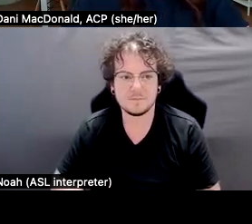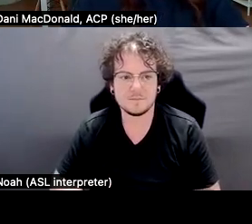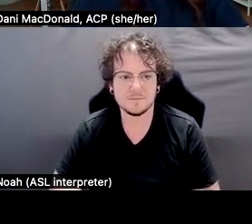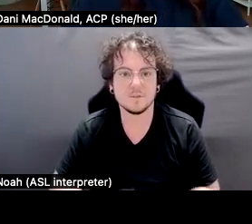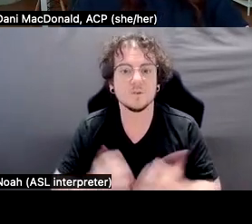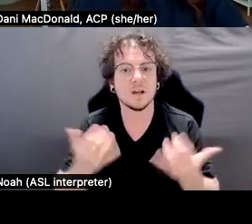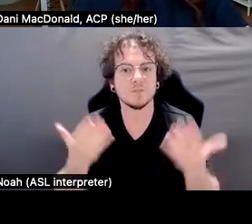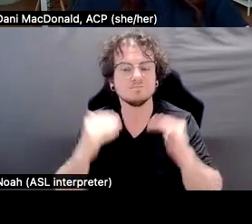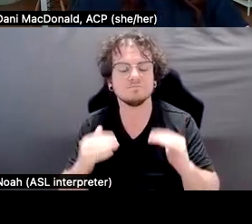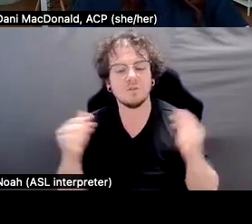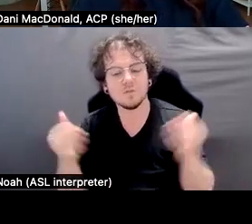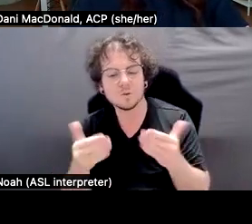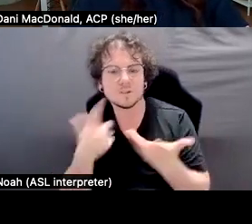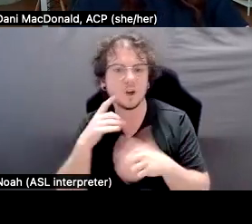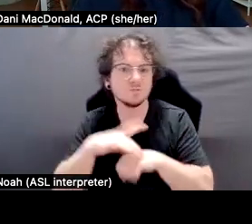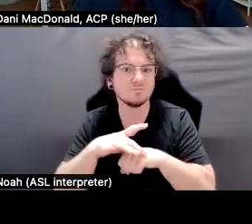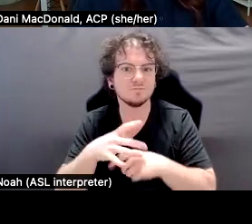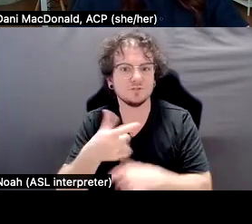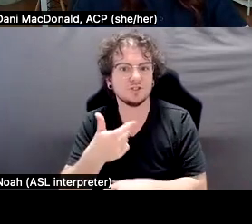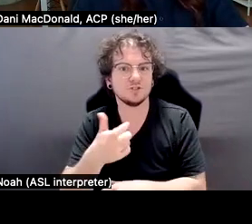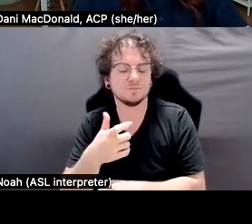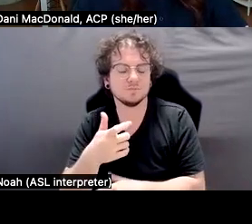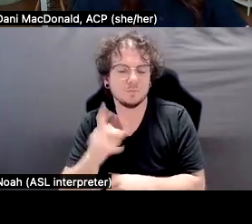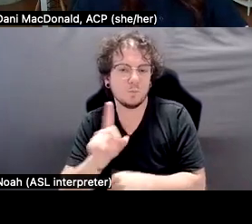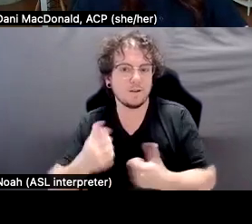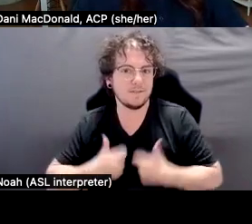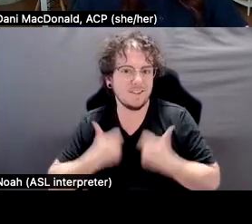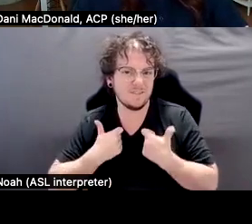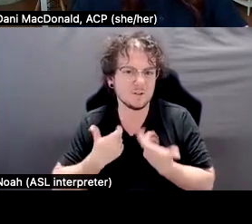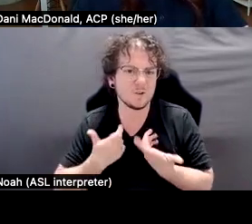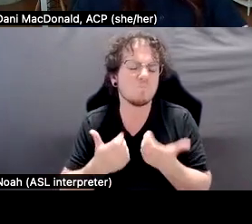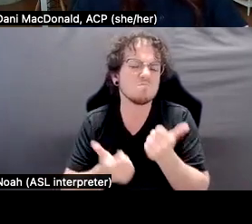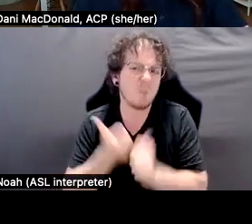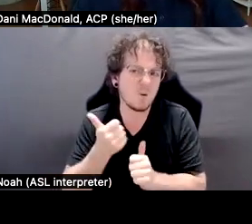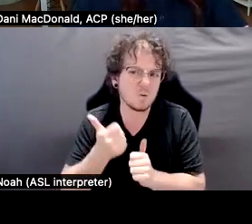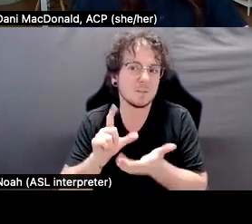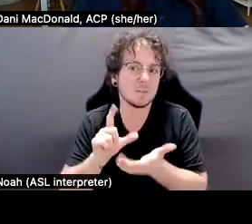again, the majority of publishing professionals still live and work in Ontario, particularly